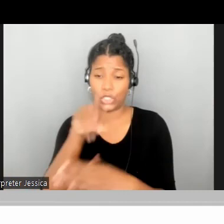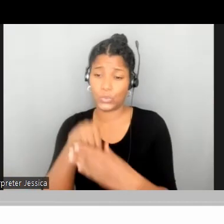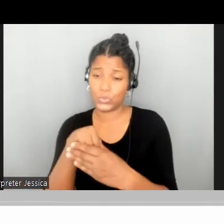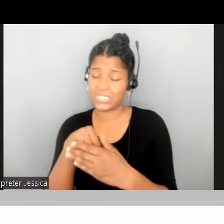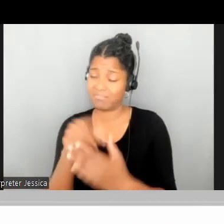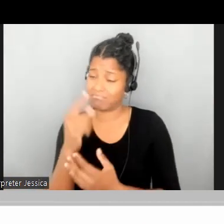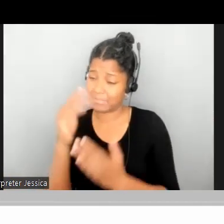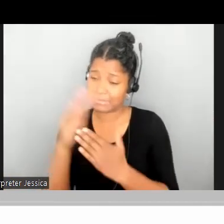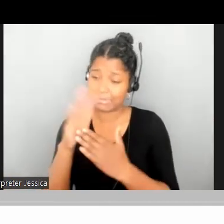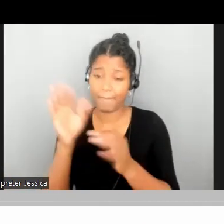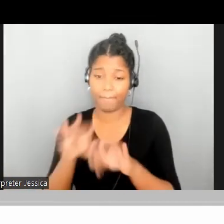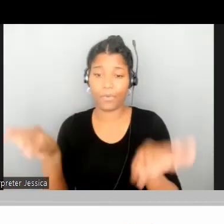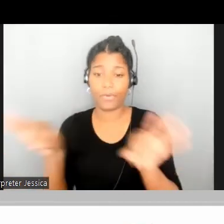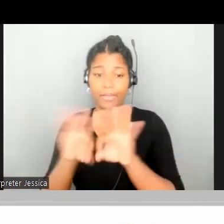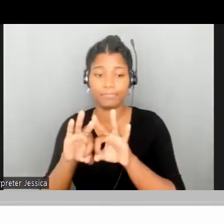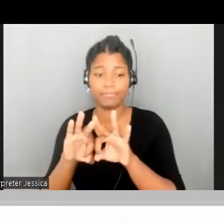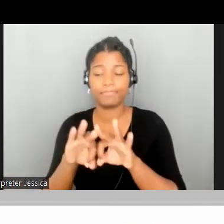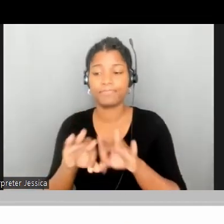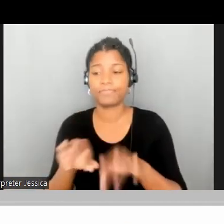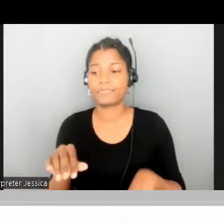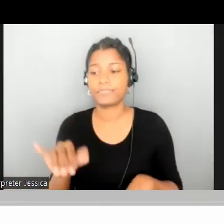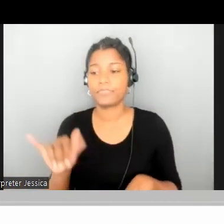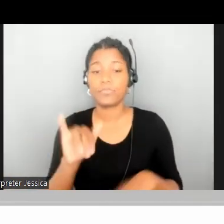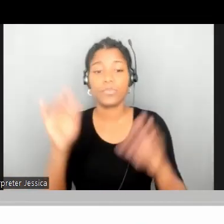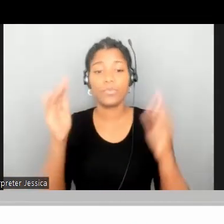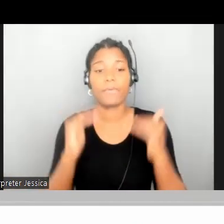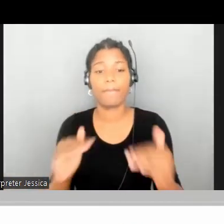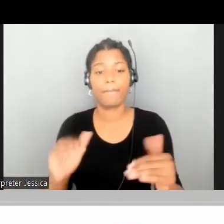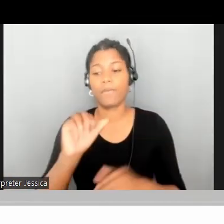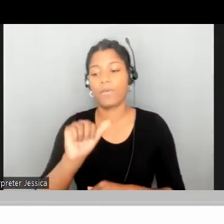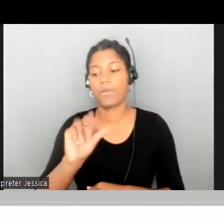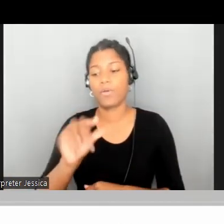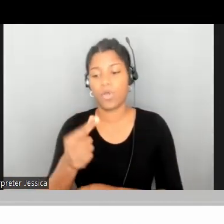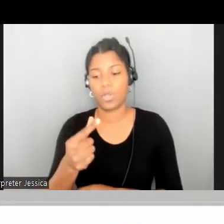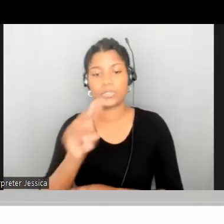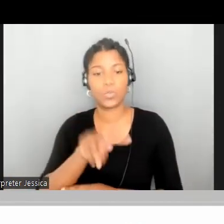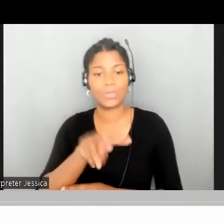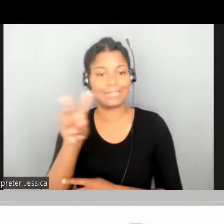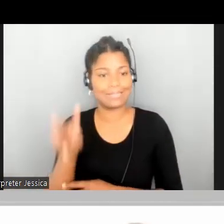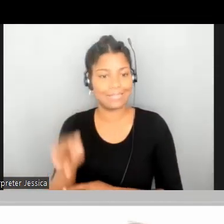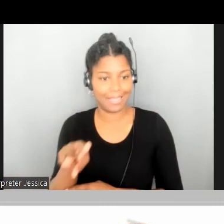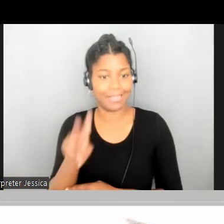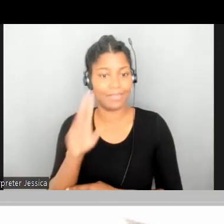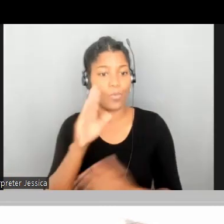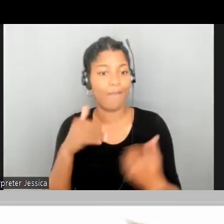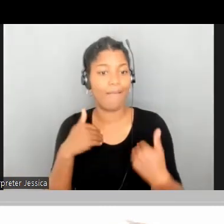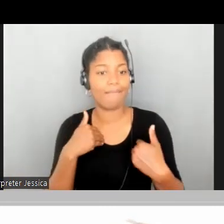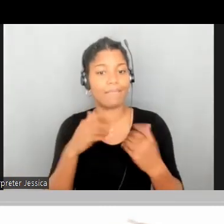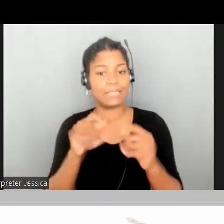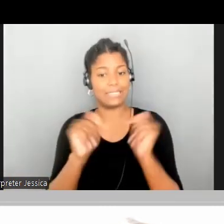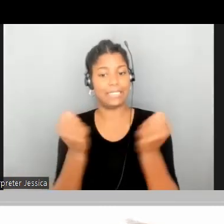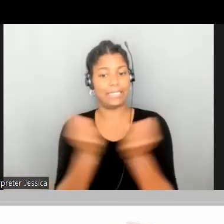one. On August 22, we will hear from a team in North Carolina that includes a Center for